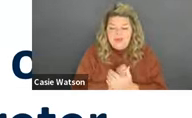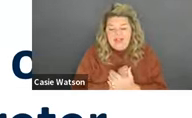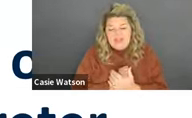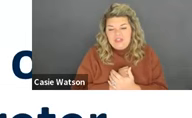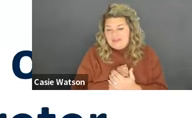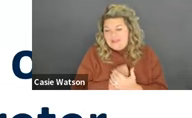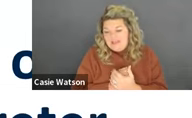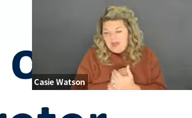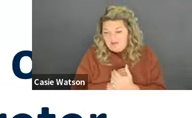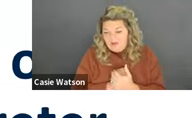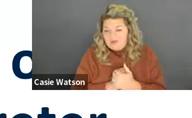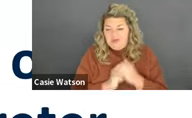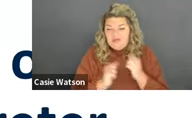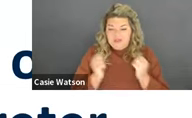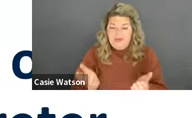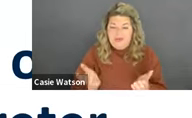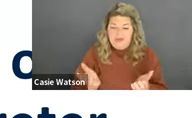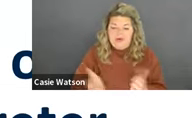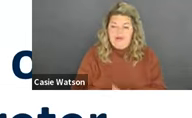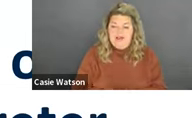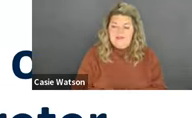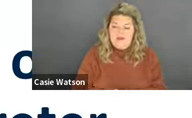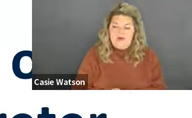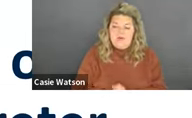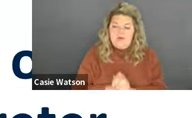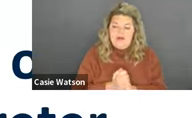Communication is a team effort between two people. And so,